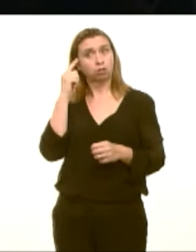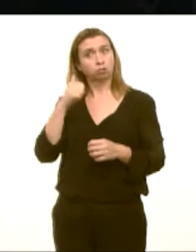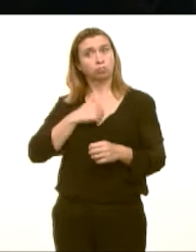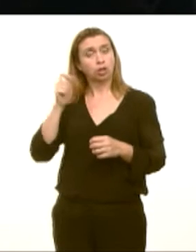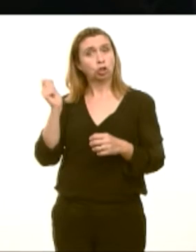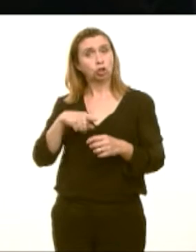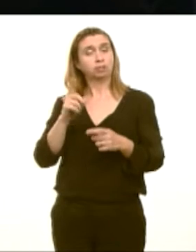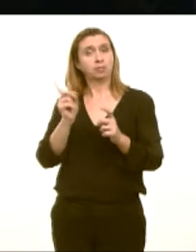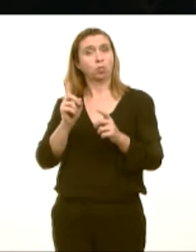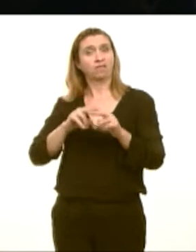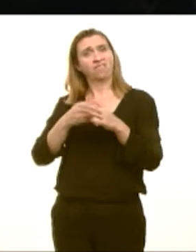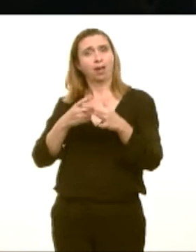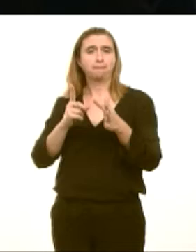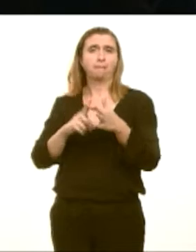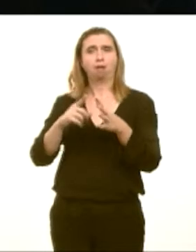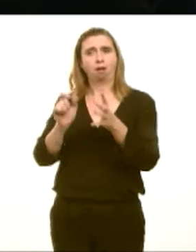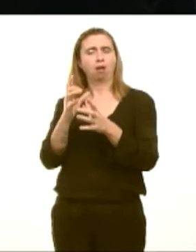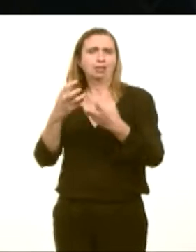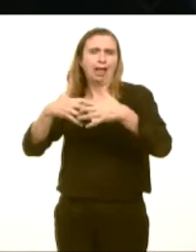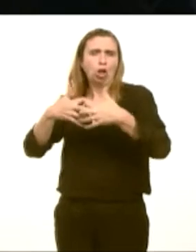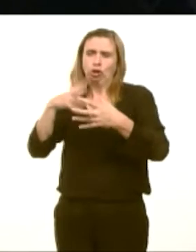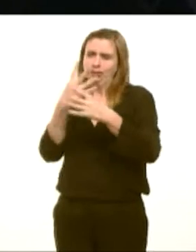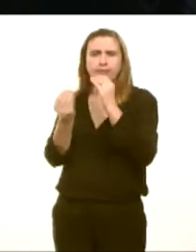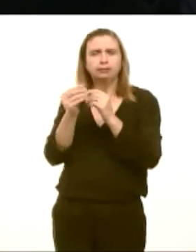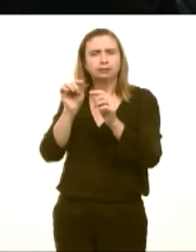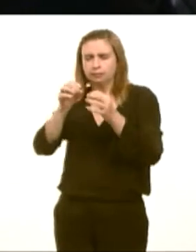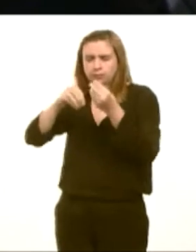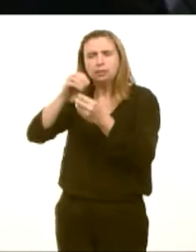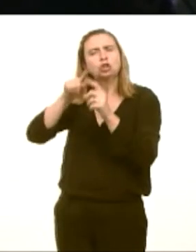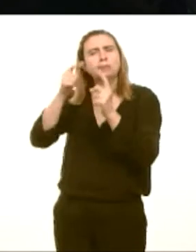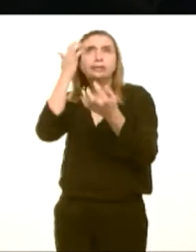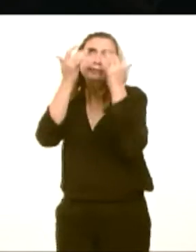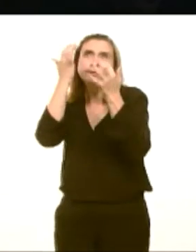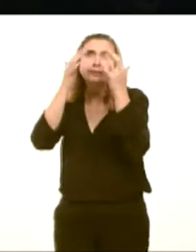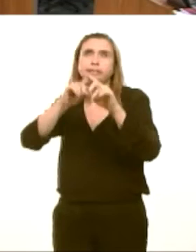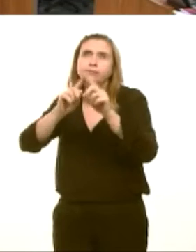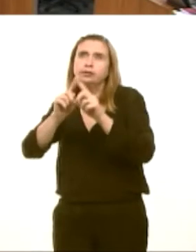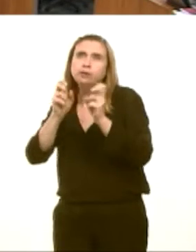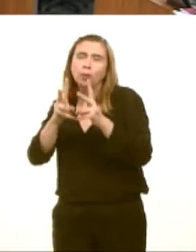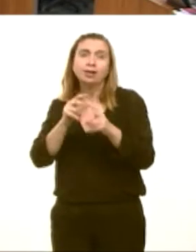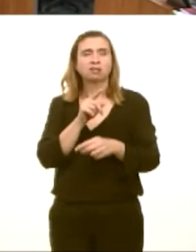the Welsh Government look at ways of perhaps providing more innovative solutions to rural notspots? Carwyn Jones: There will need to be innovative solutions.